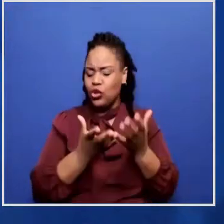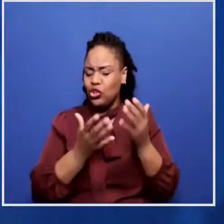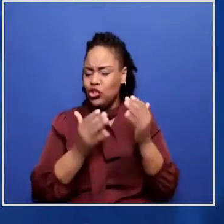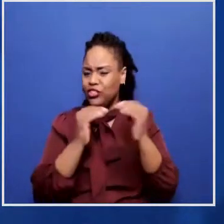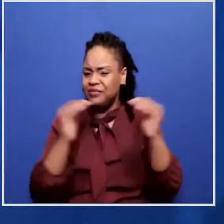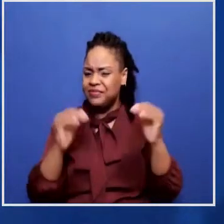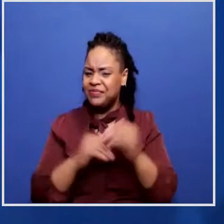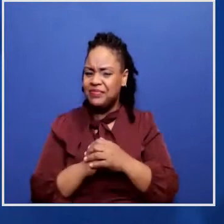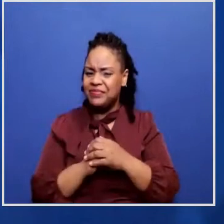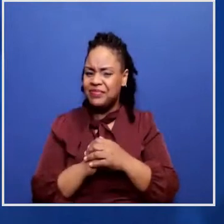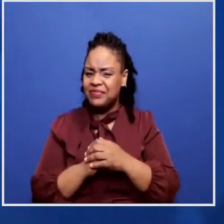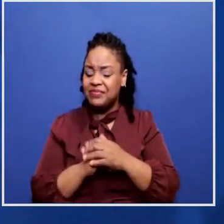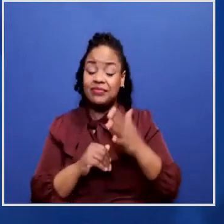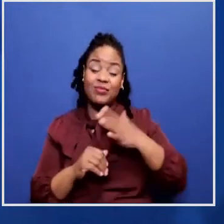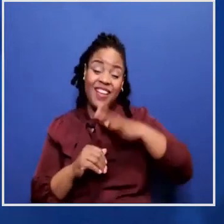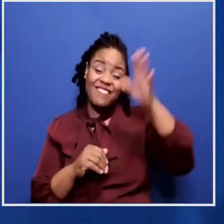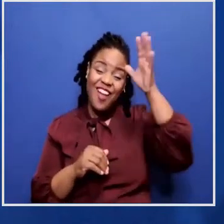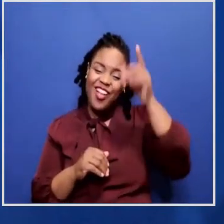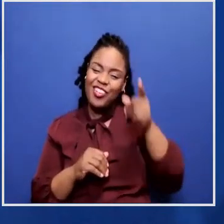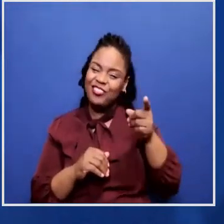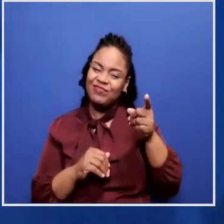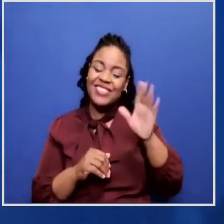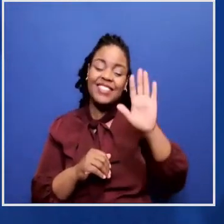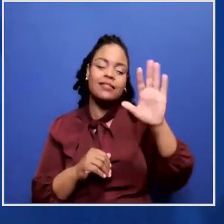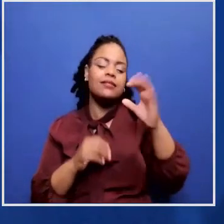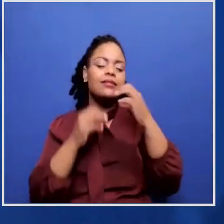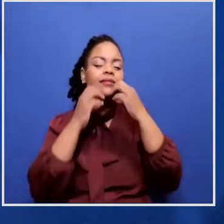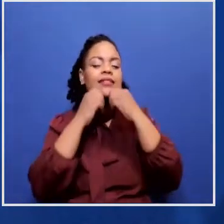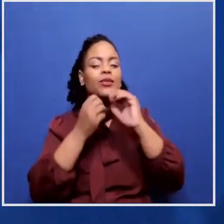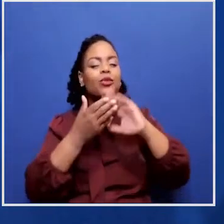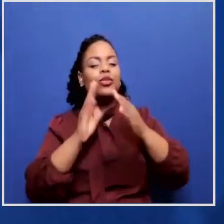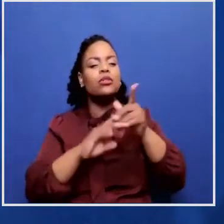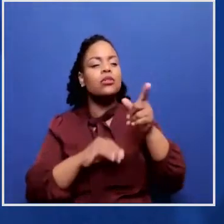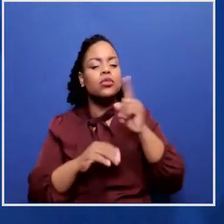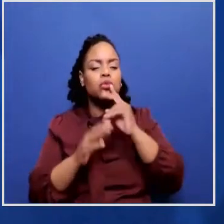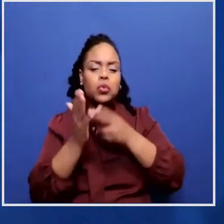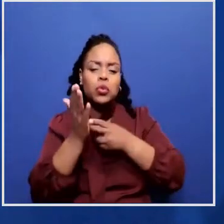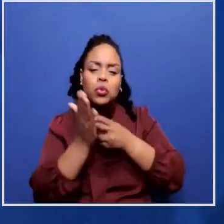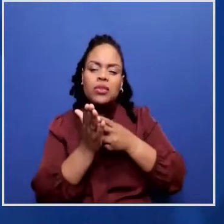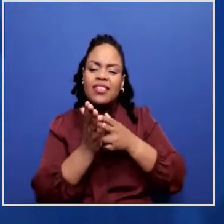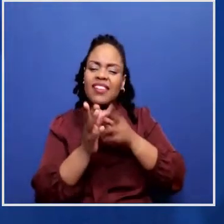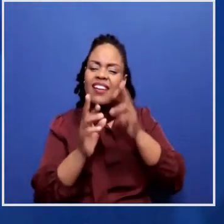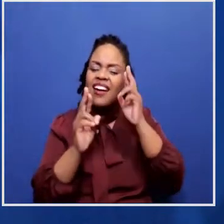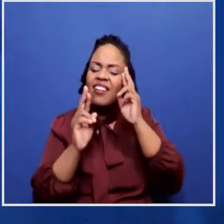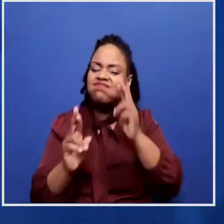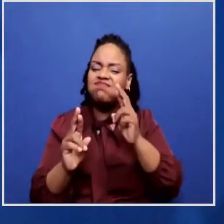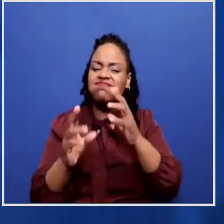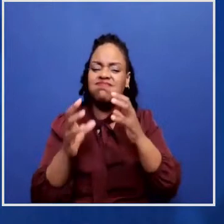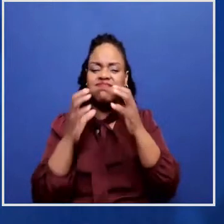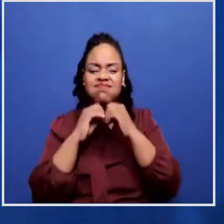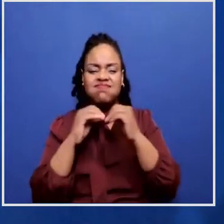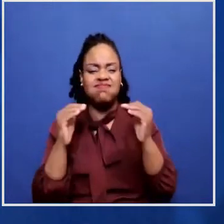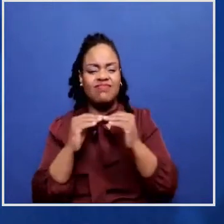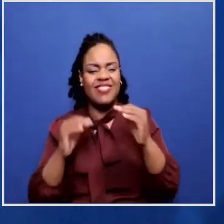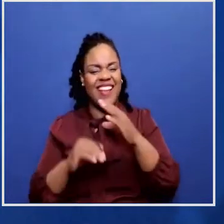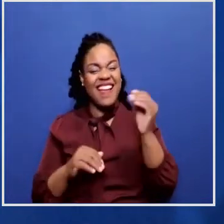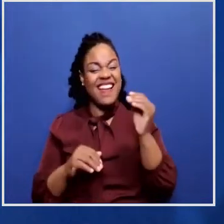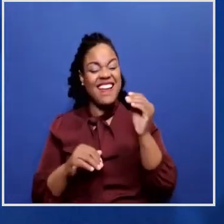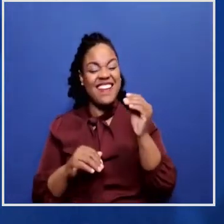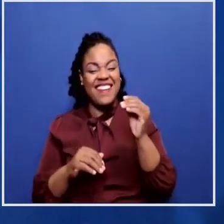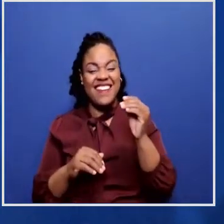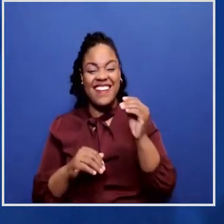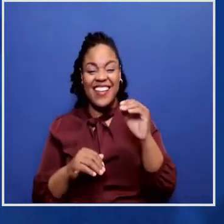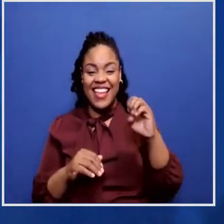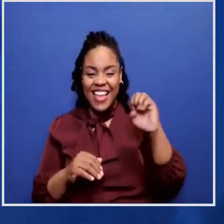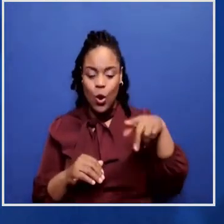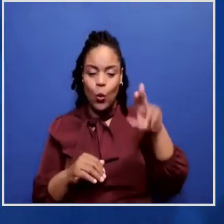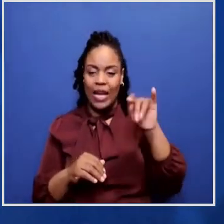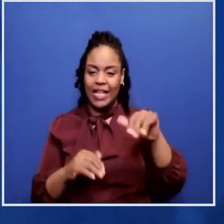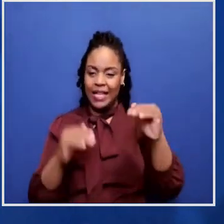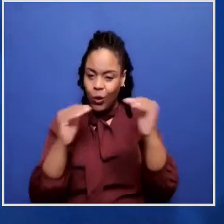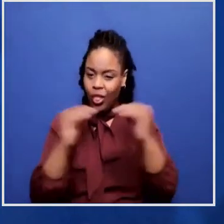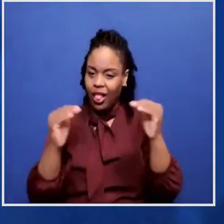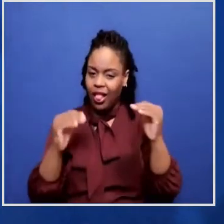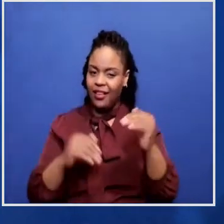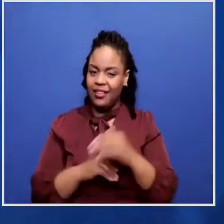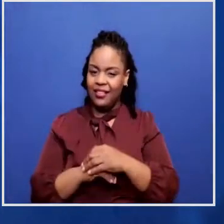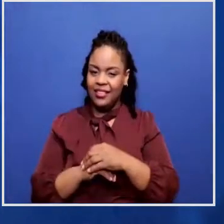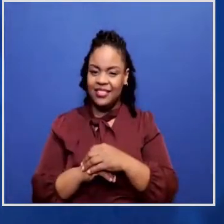CHAOS TO A PEACEFUL WORLD.